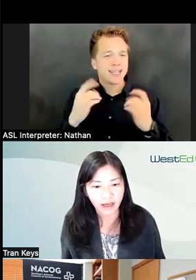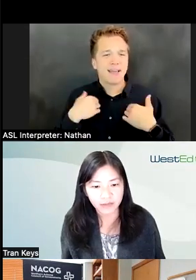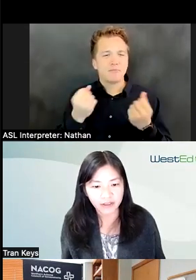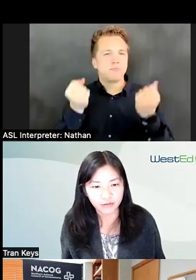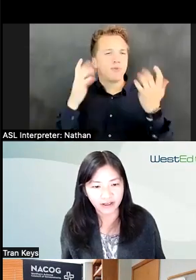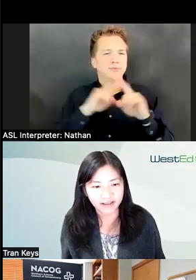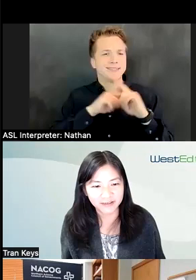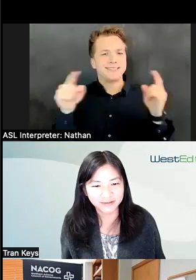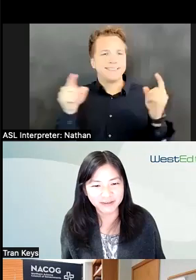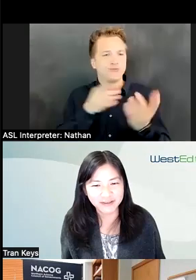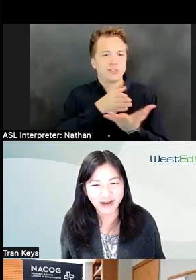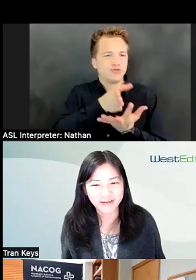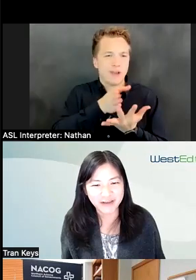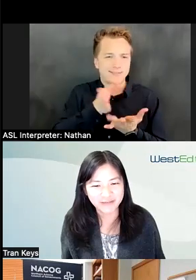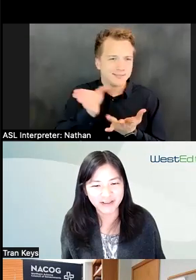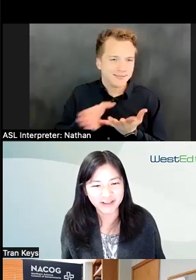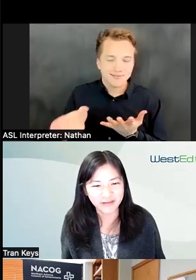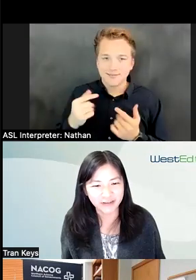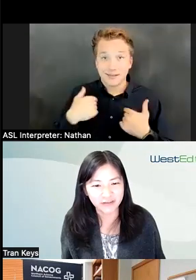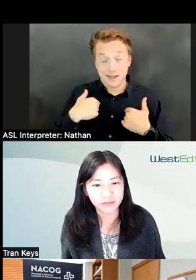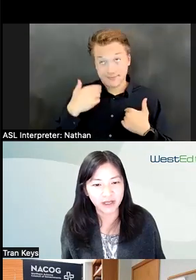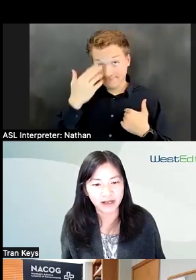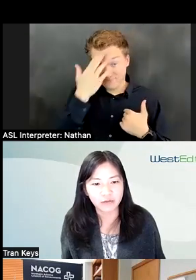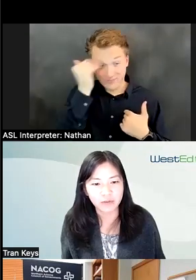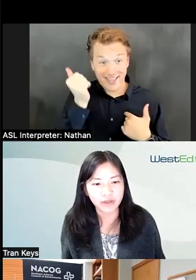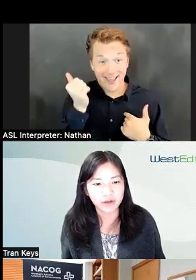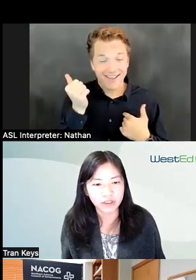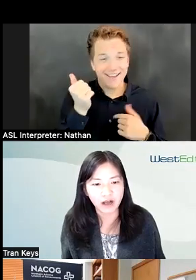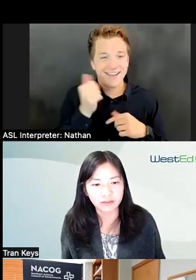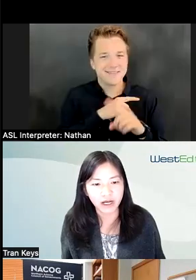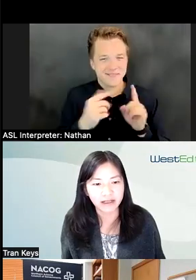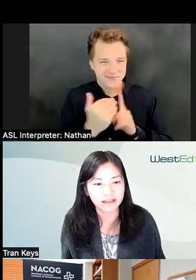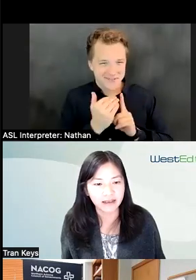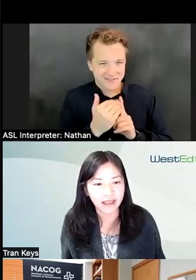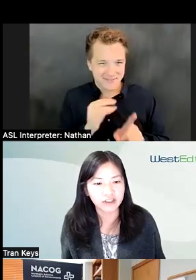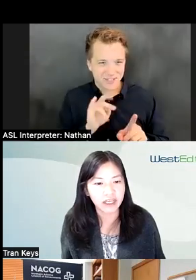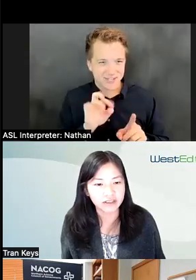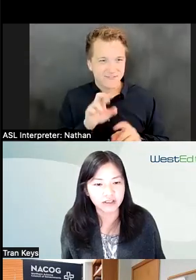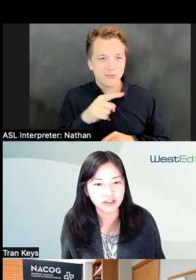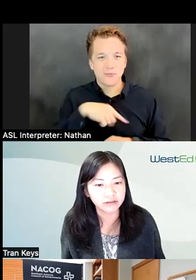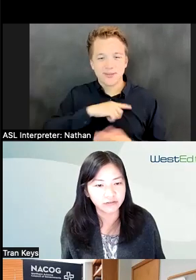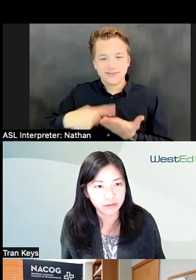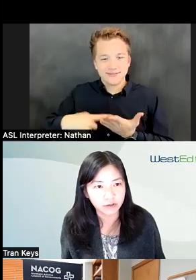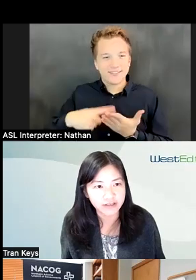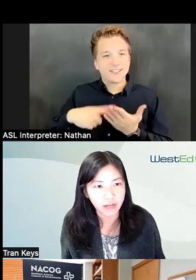I'm going to lose track of them. Jennifer, forgive me, but I remember we talked about education and child development, for